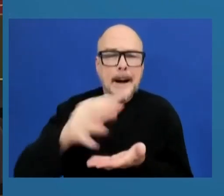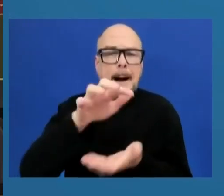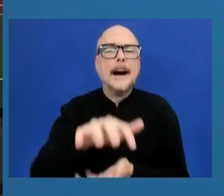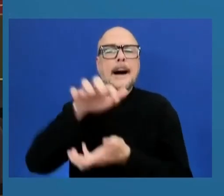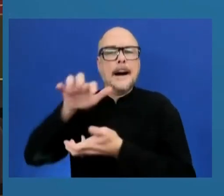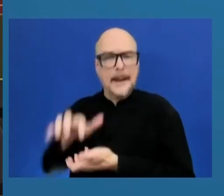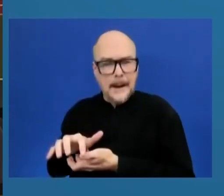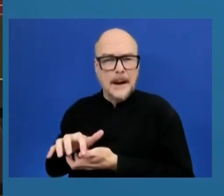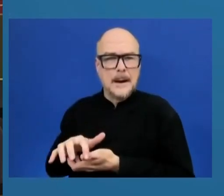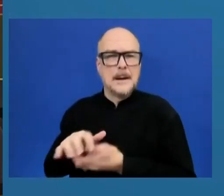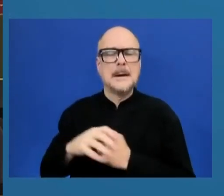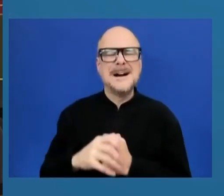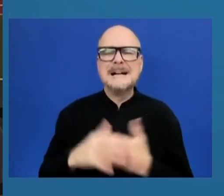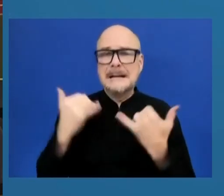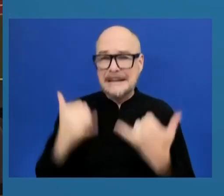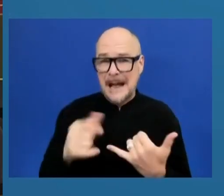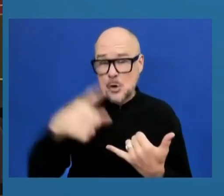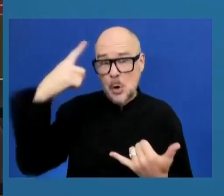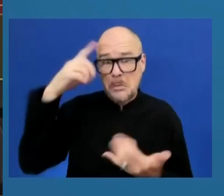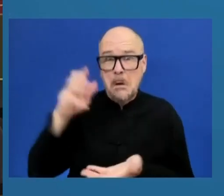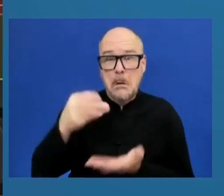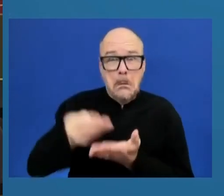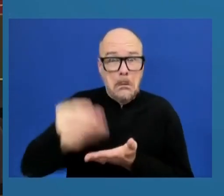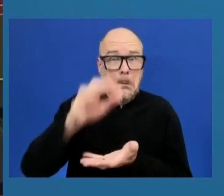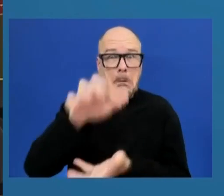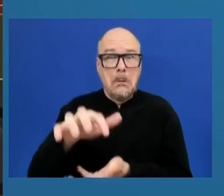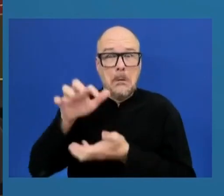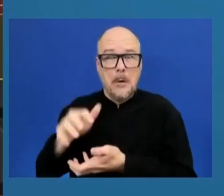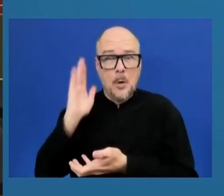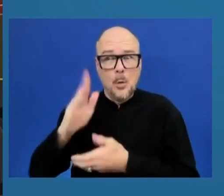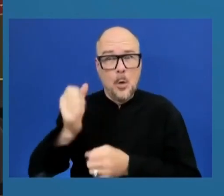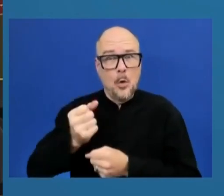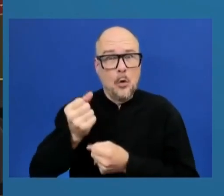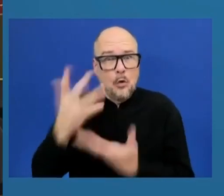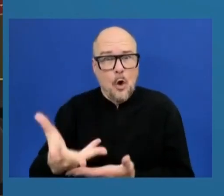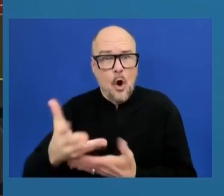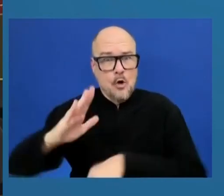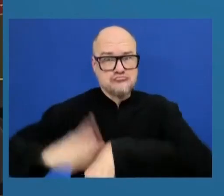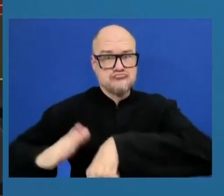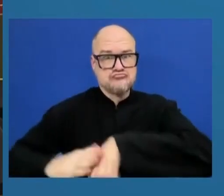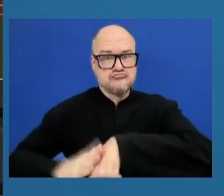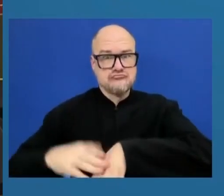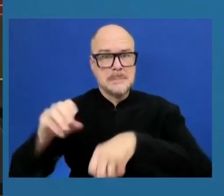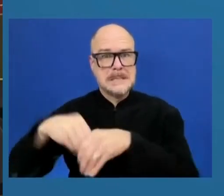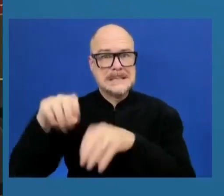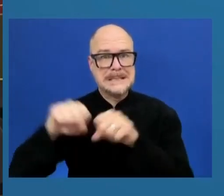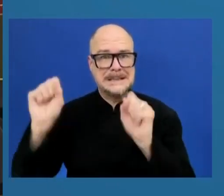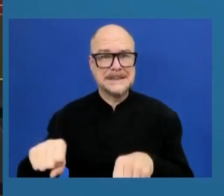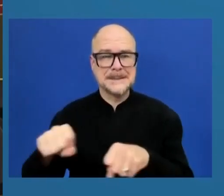caused by other existing state laws? This is one that the information is collected by the credit card company